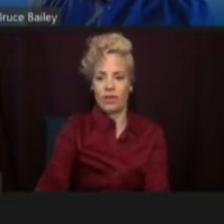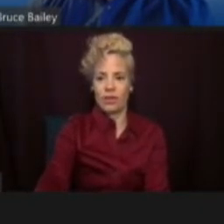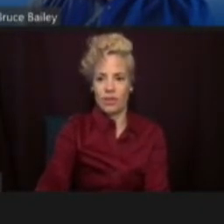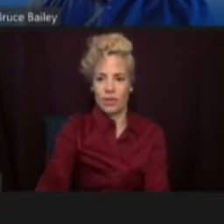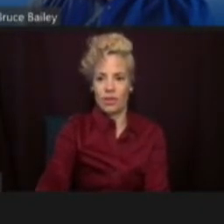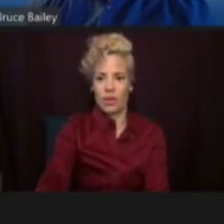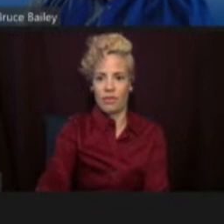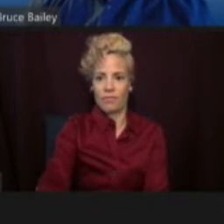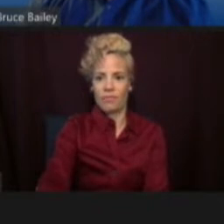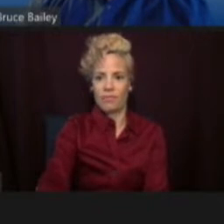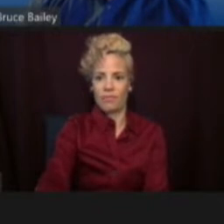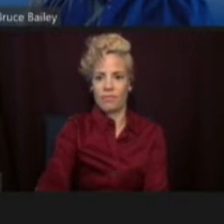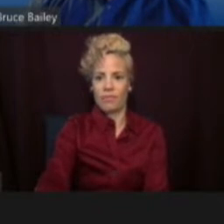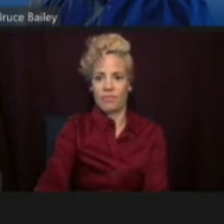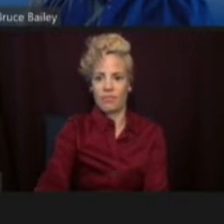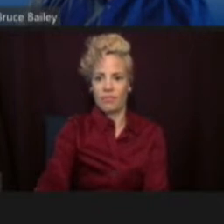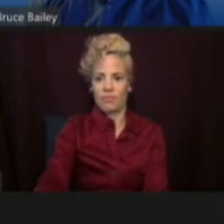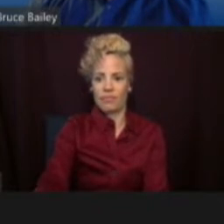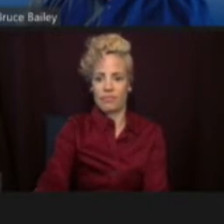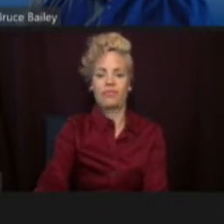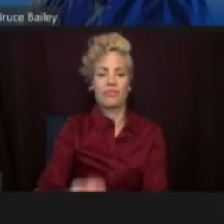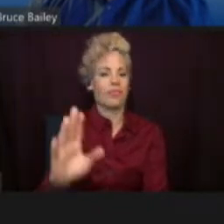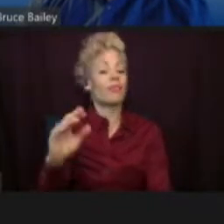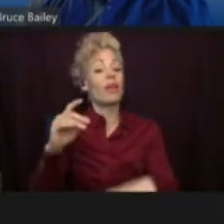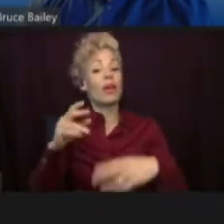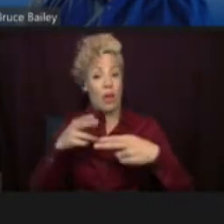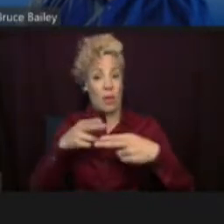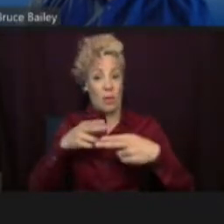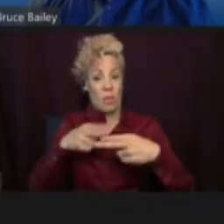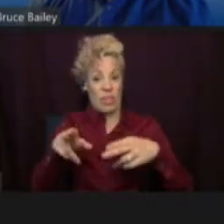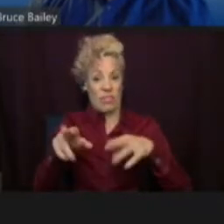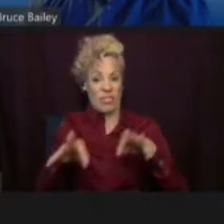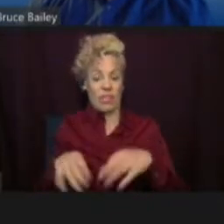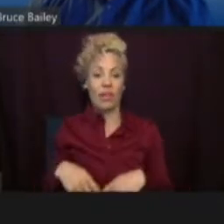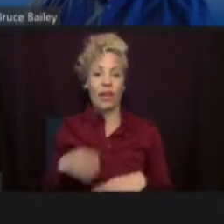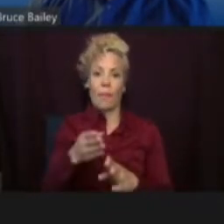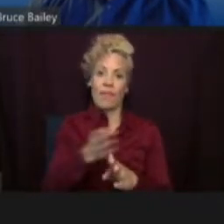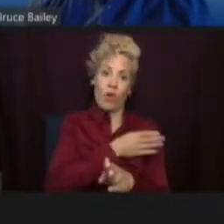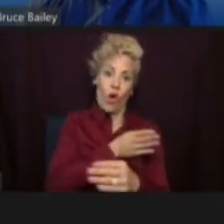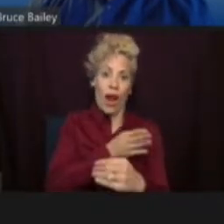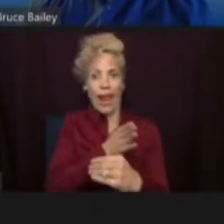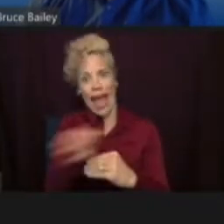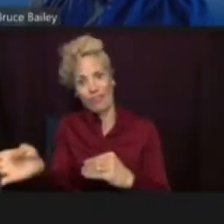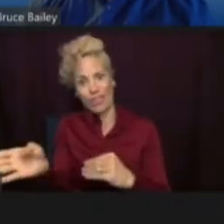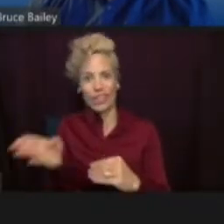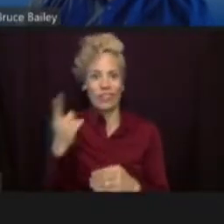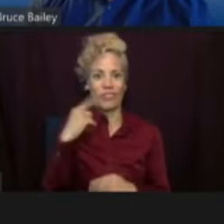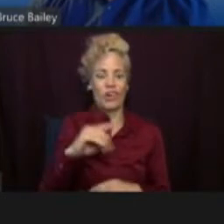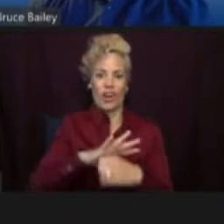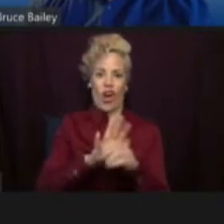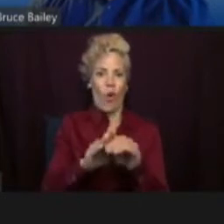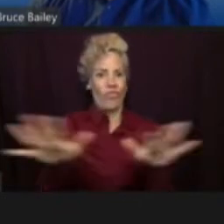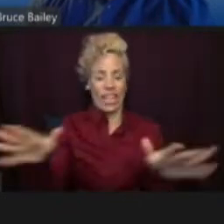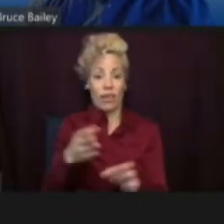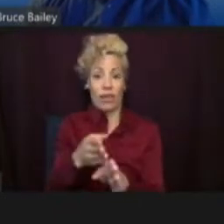Okay, so very briefly, before COVID versus after COVID. Before COVID, you could say that telework was sort of a question